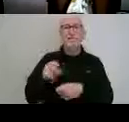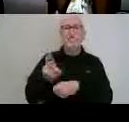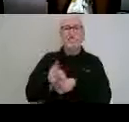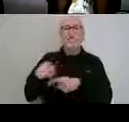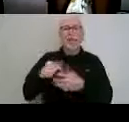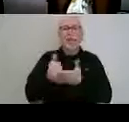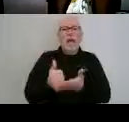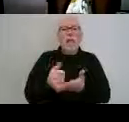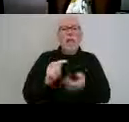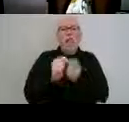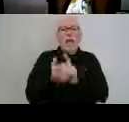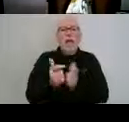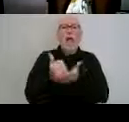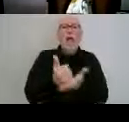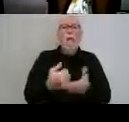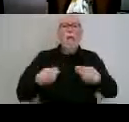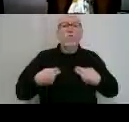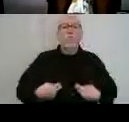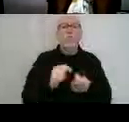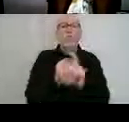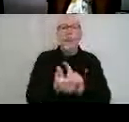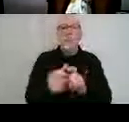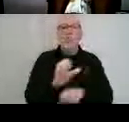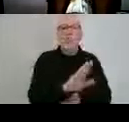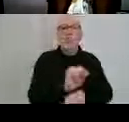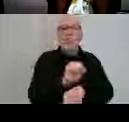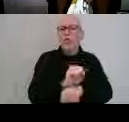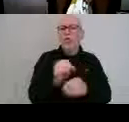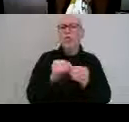help human translators, do their work more efficiently